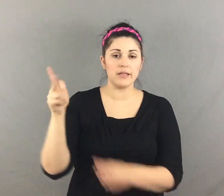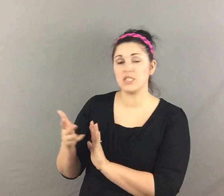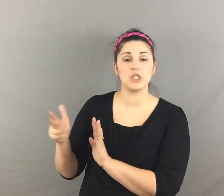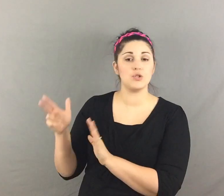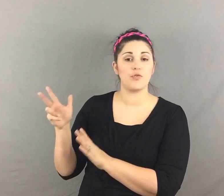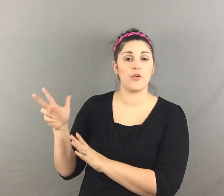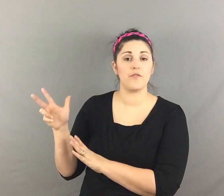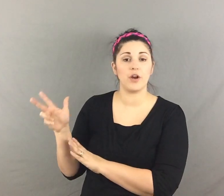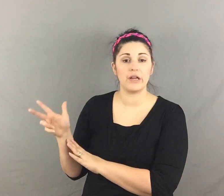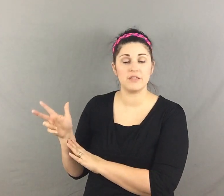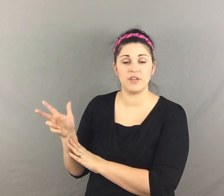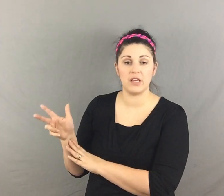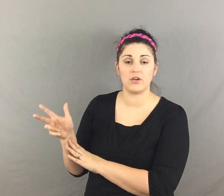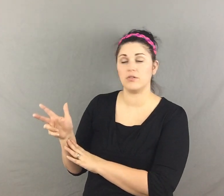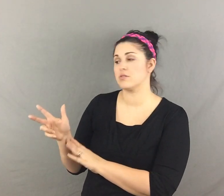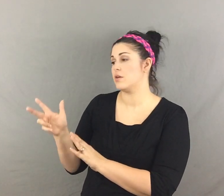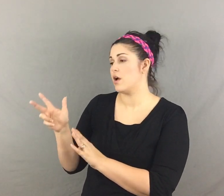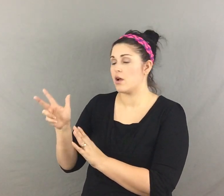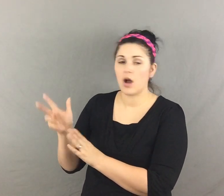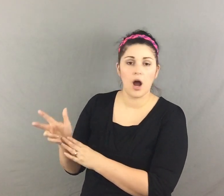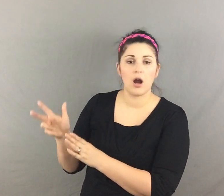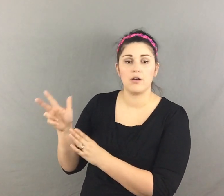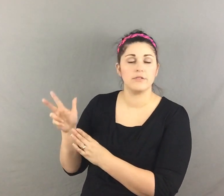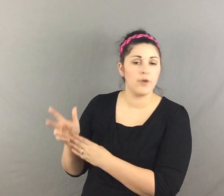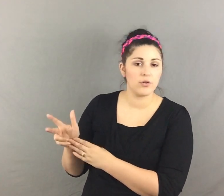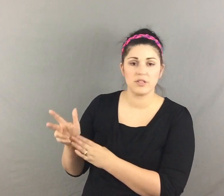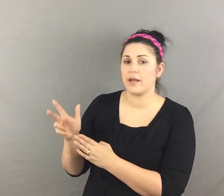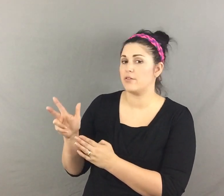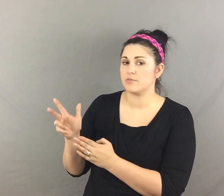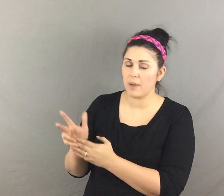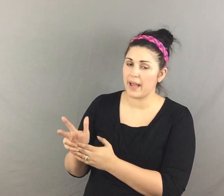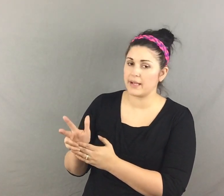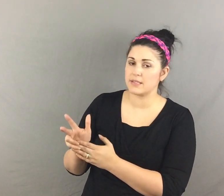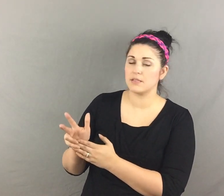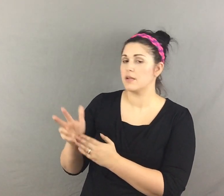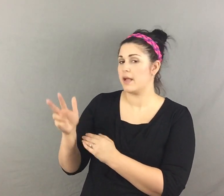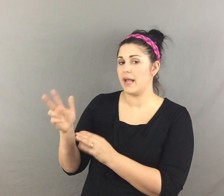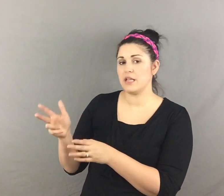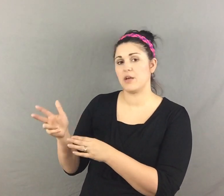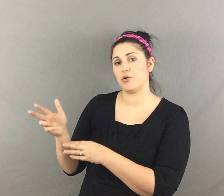And this is used for various vehicles, cars, motorcycles, bikes, anything.